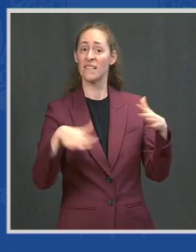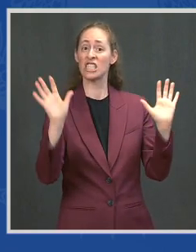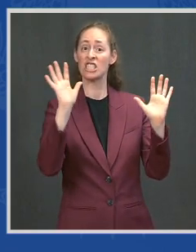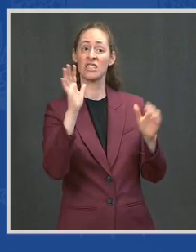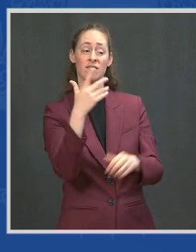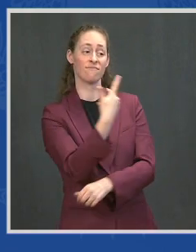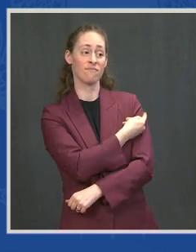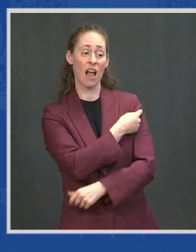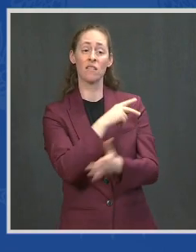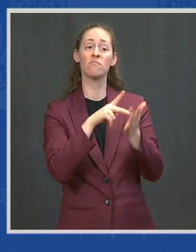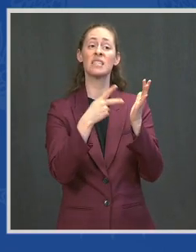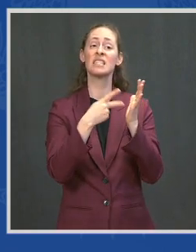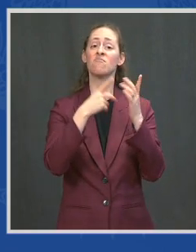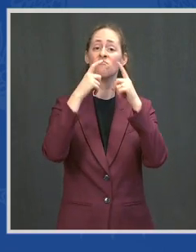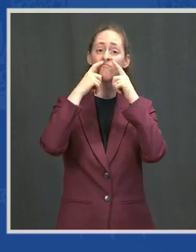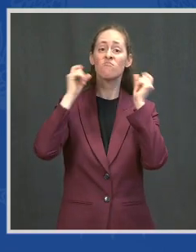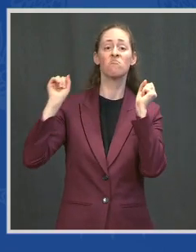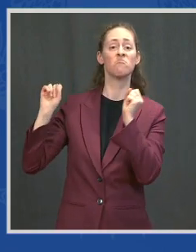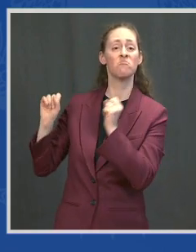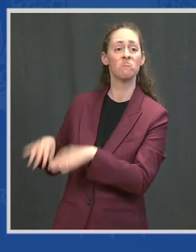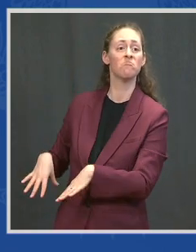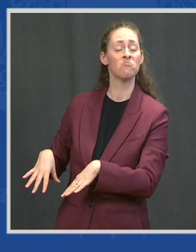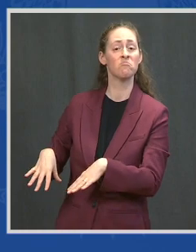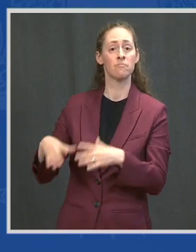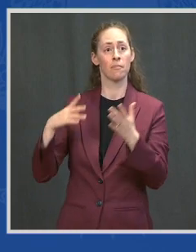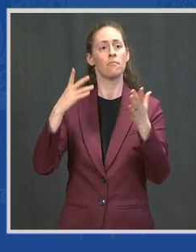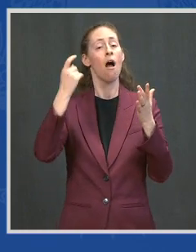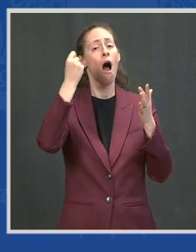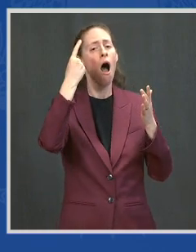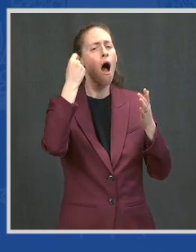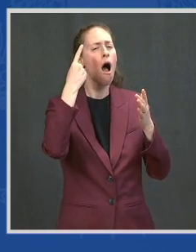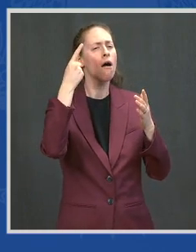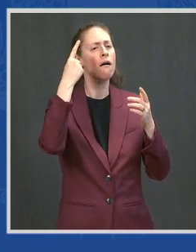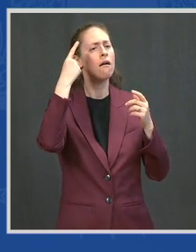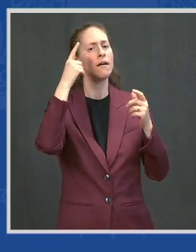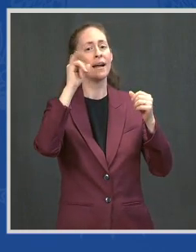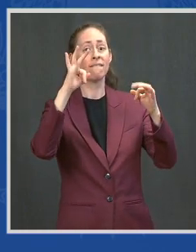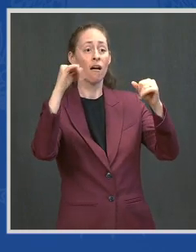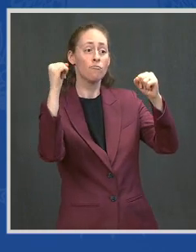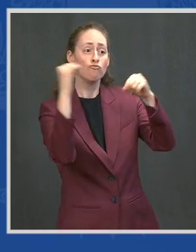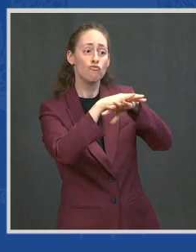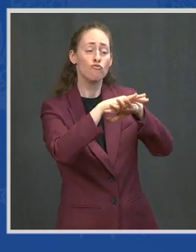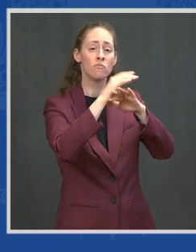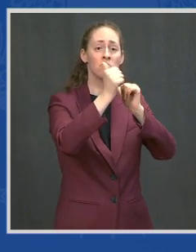unless they're at very crowded cities like a sporting event. And if we can continue to drive vaccinations